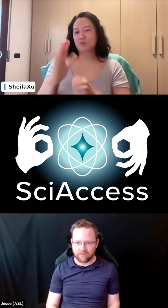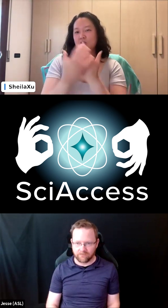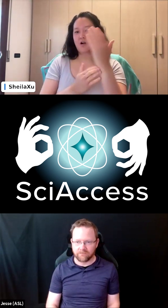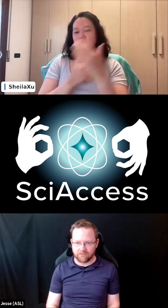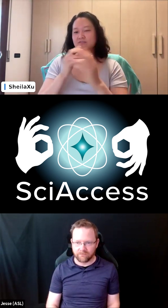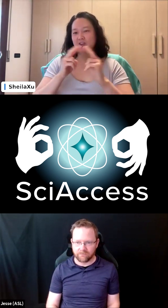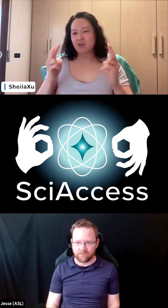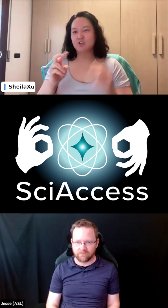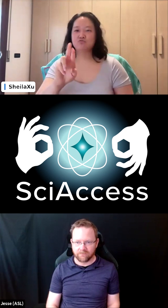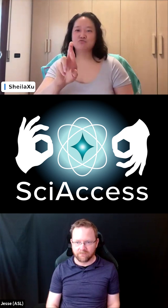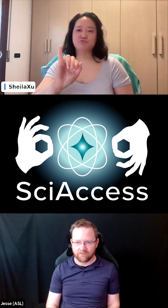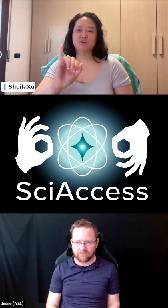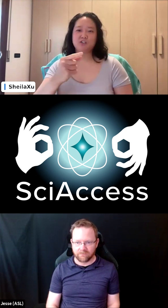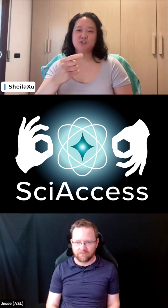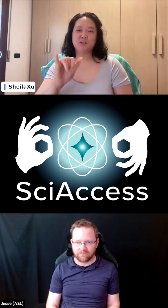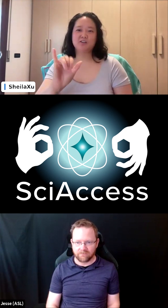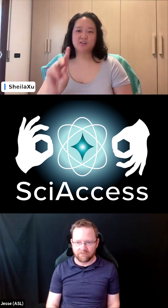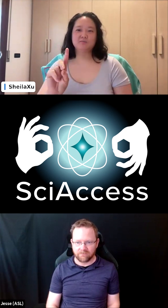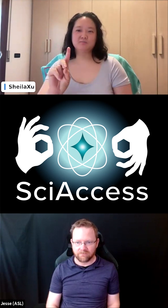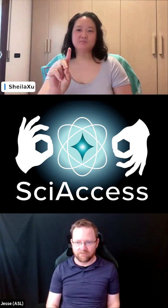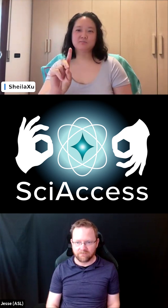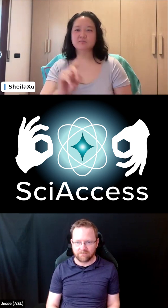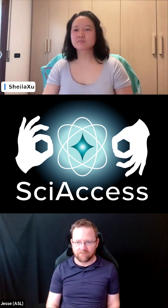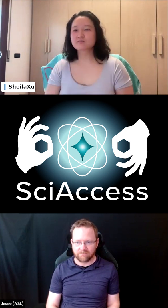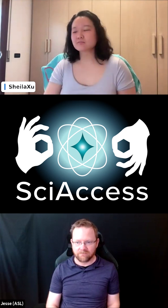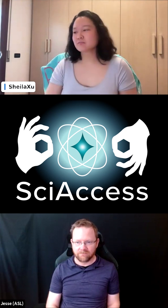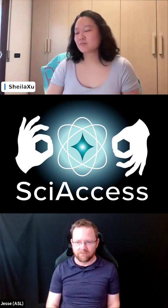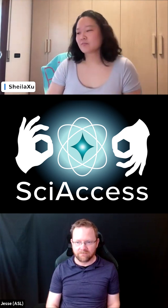tends to make them rigid.